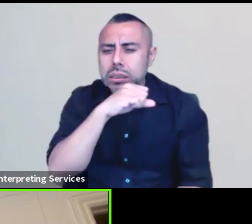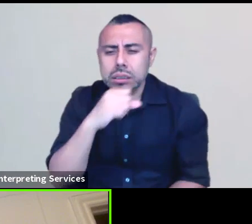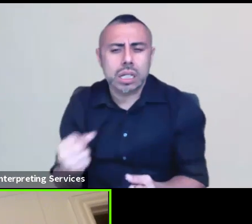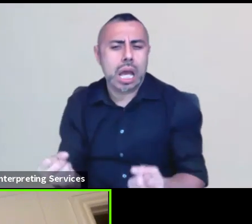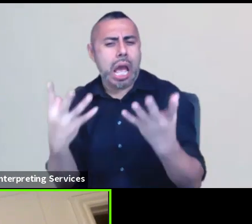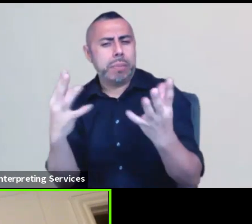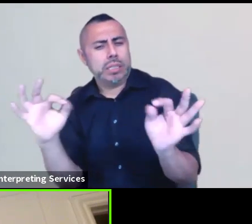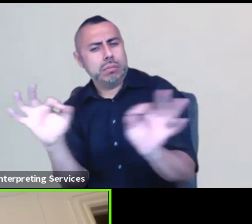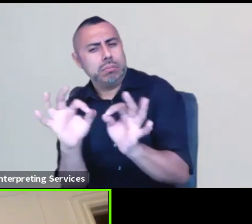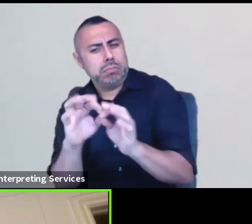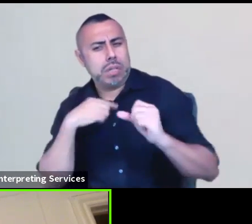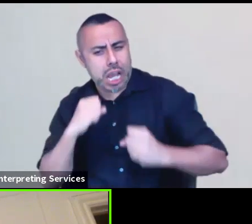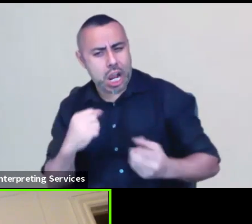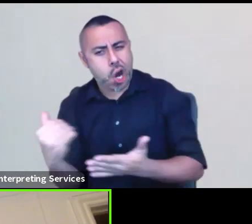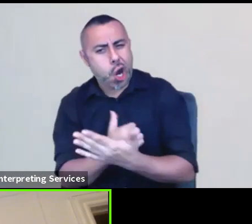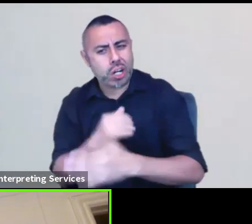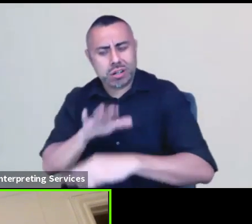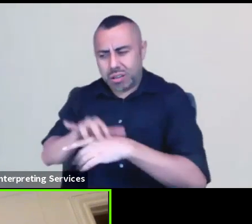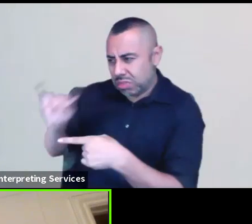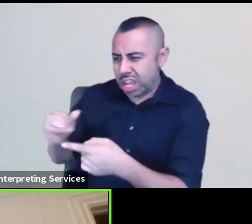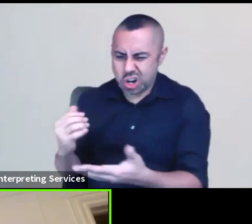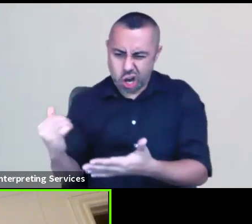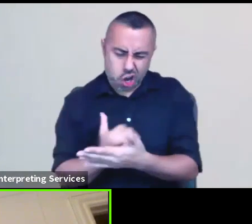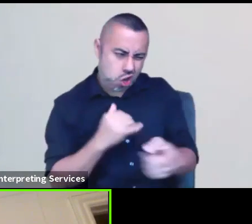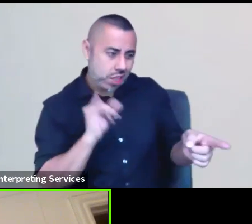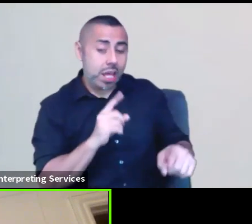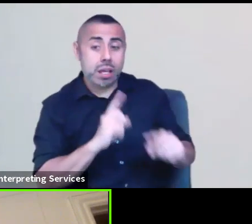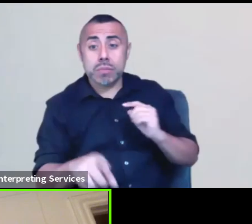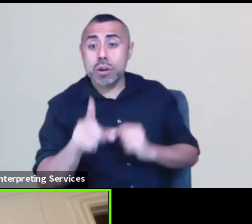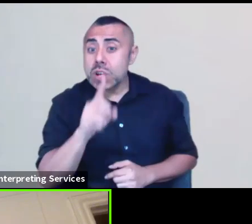but you really want to have backup for that.